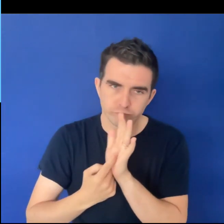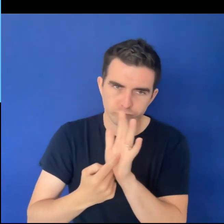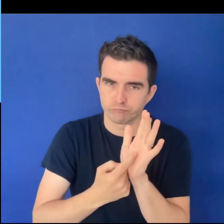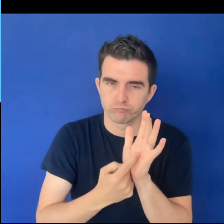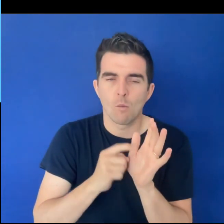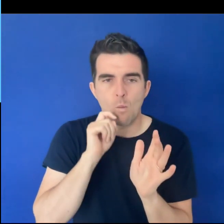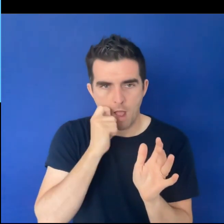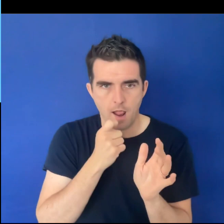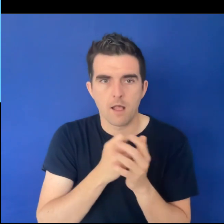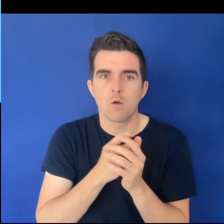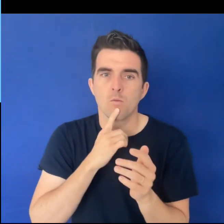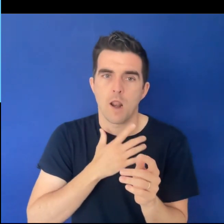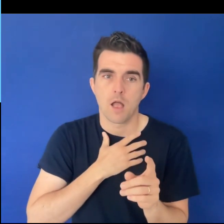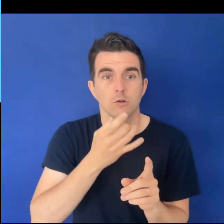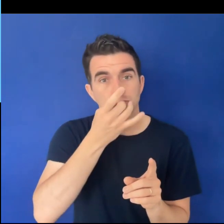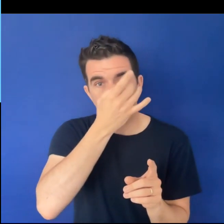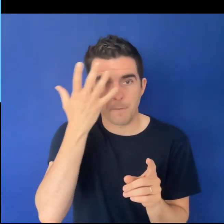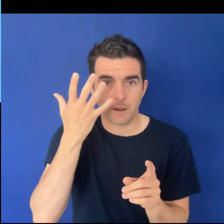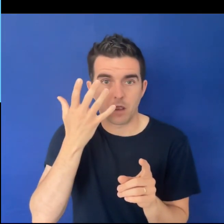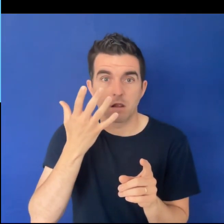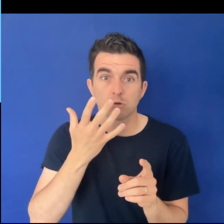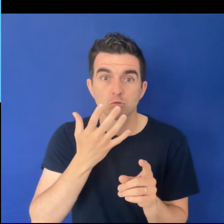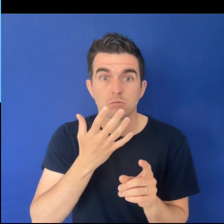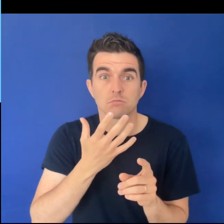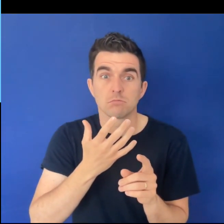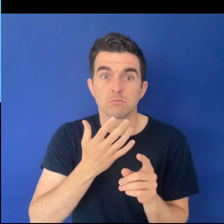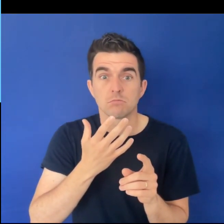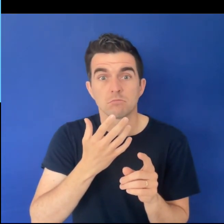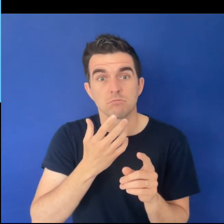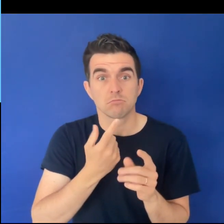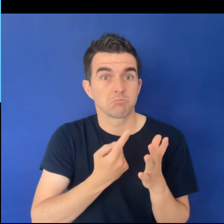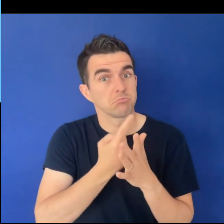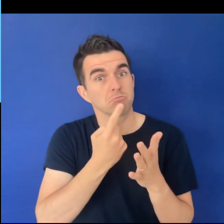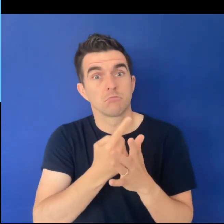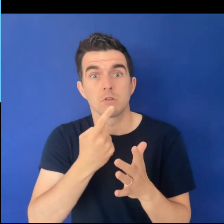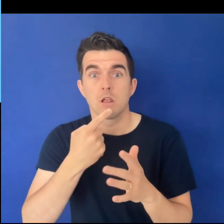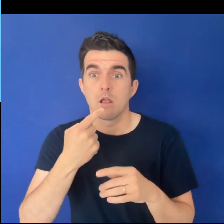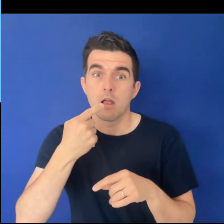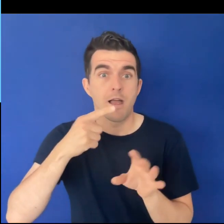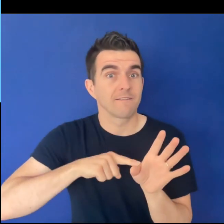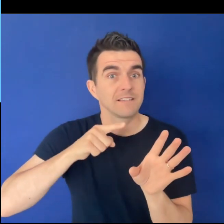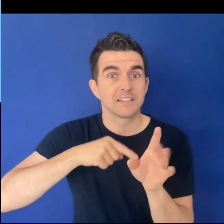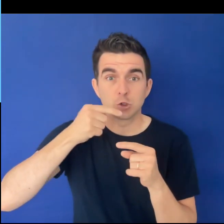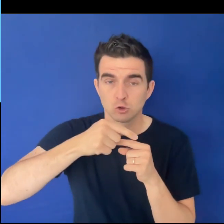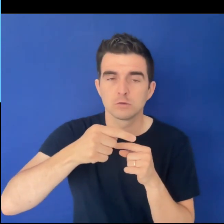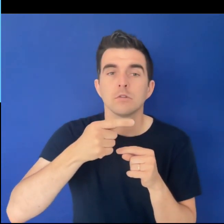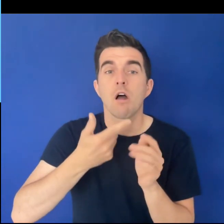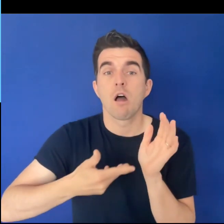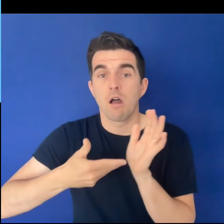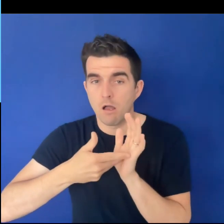It’ll be just like the Summer Showcase, just happening at the other end of the year. The hope is that we can provide a spotlight for accessible video